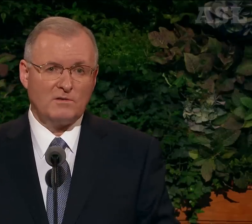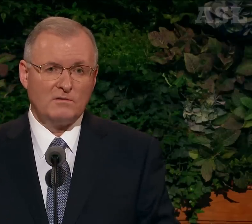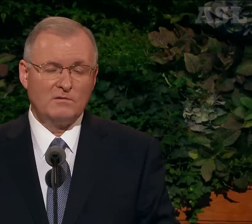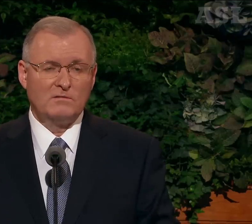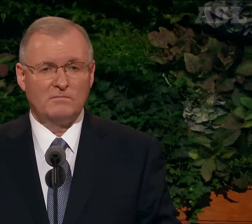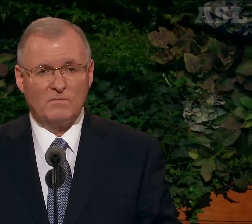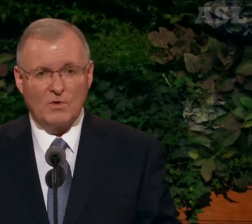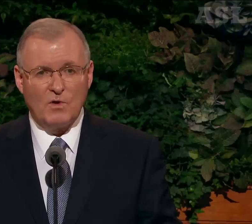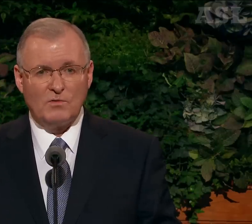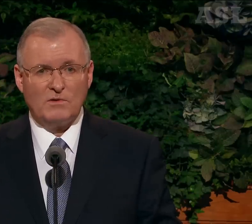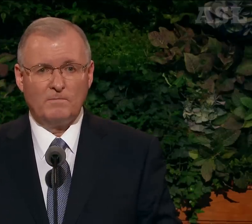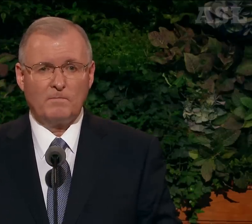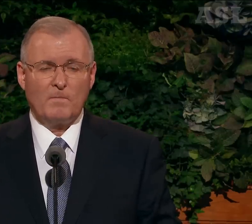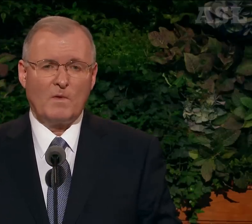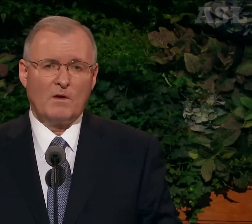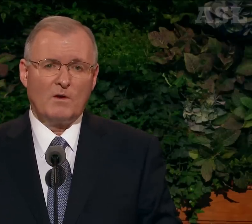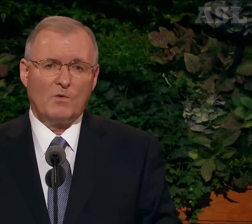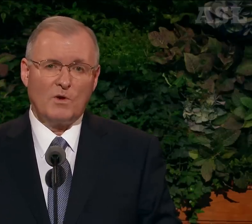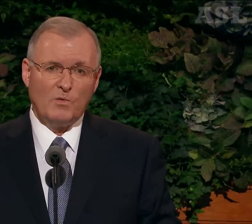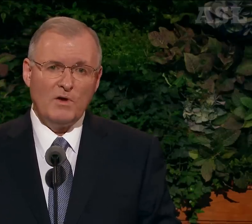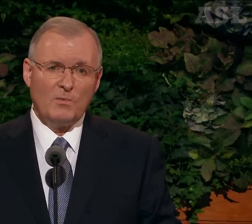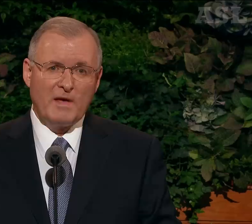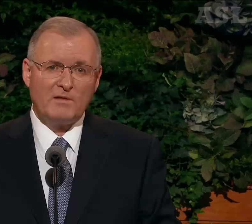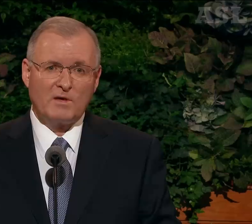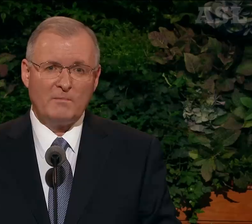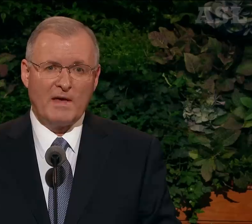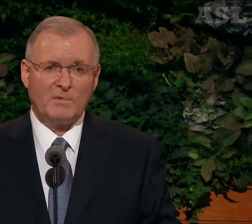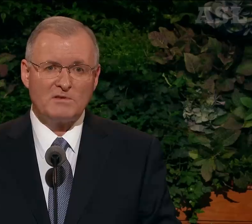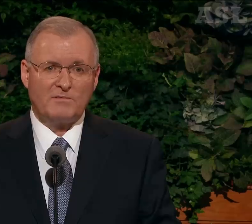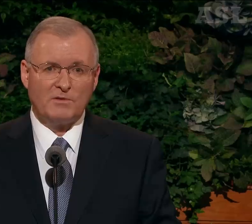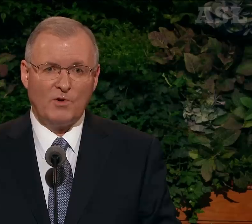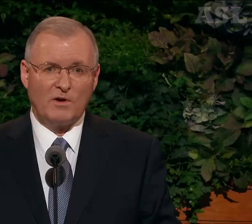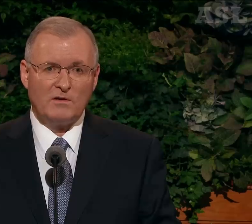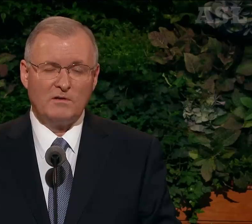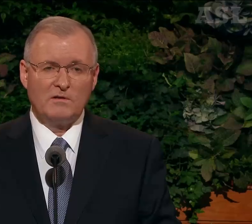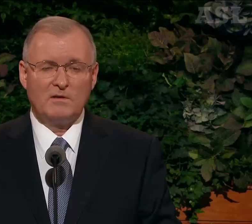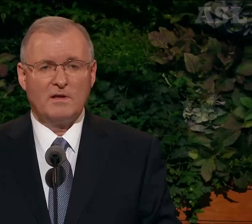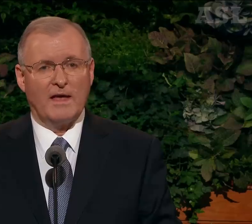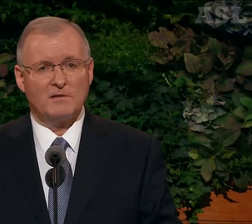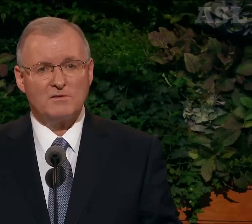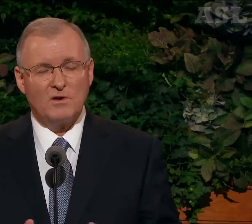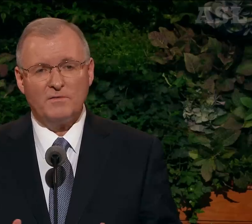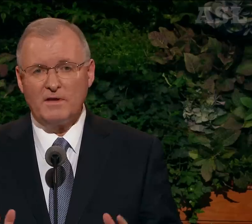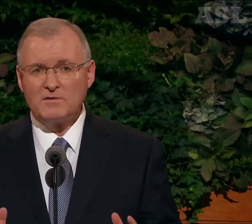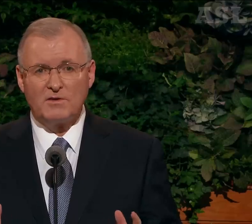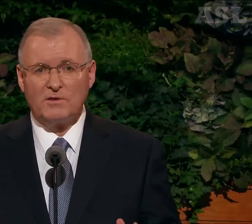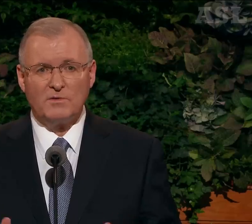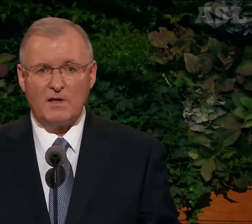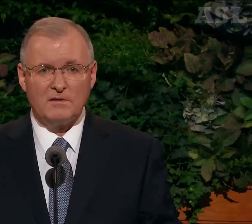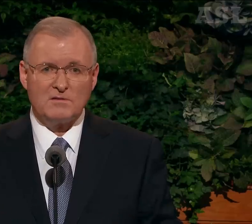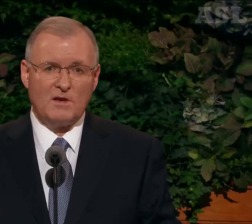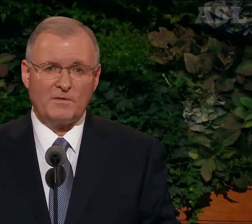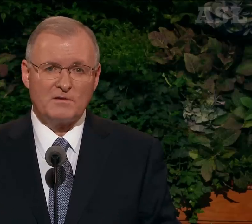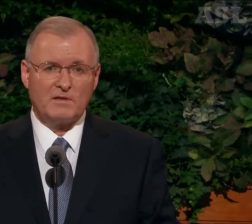OFFERED THIS ENCOURAGING